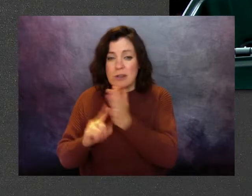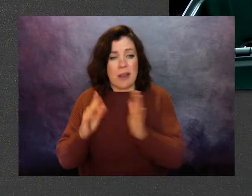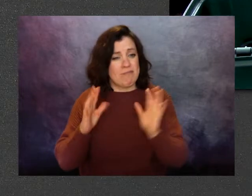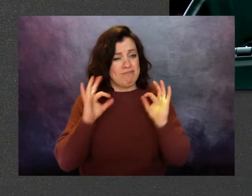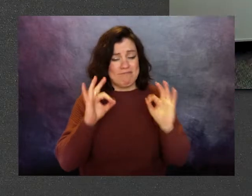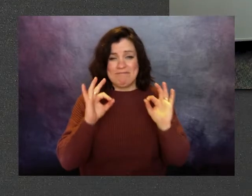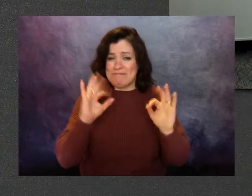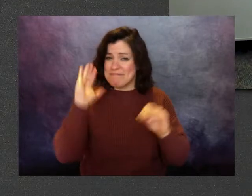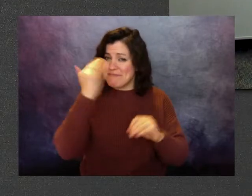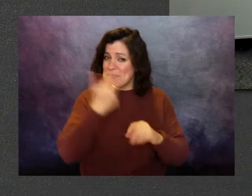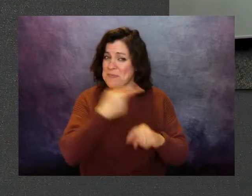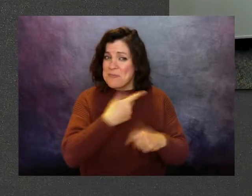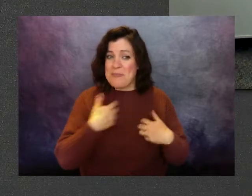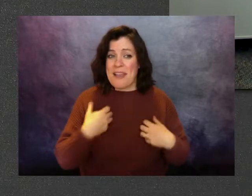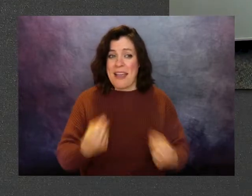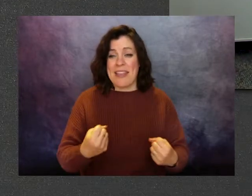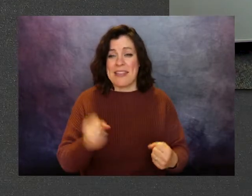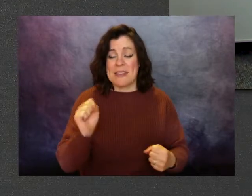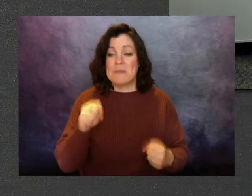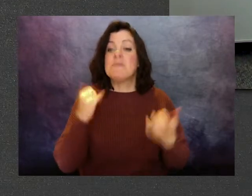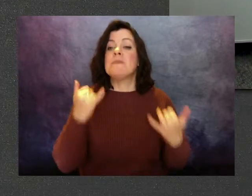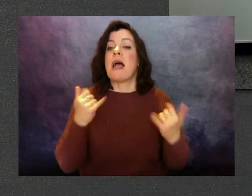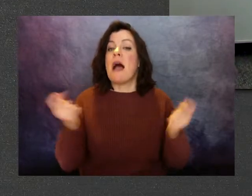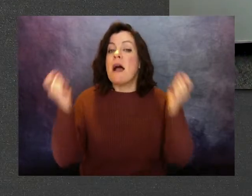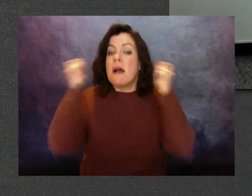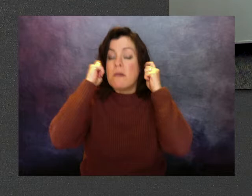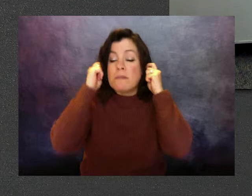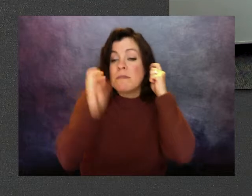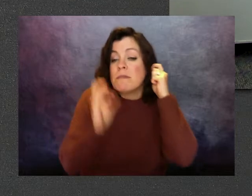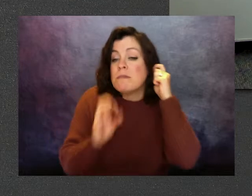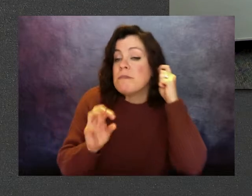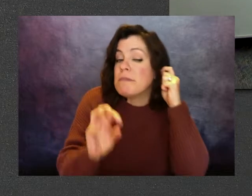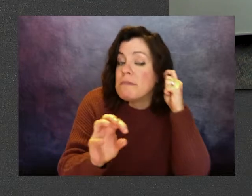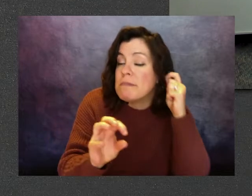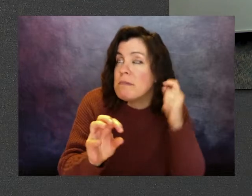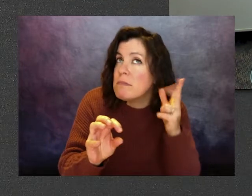Looks good. I need to check her heart and her lungs.